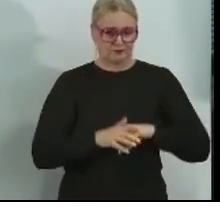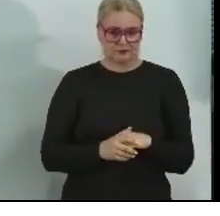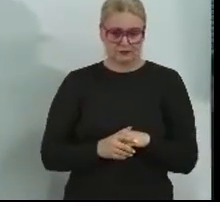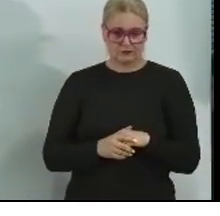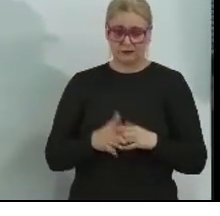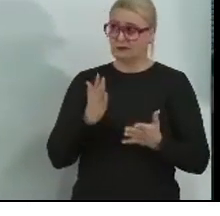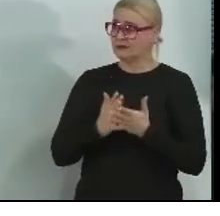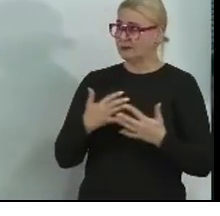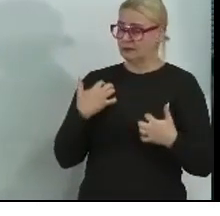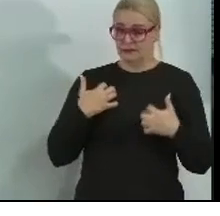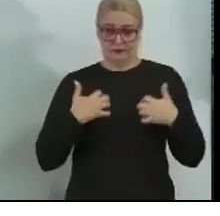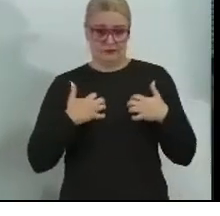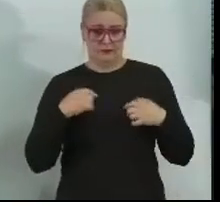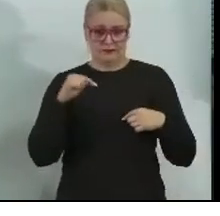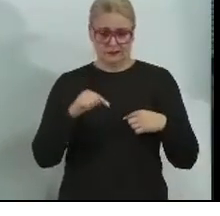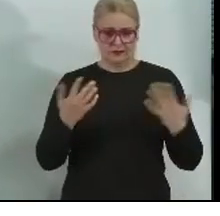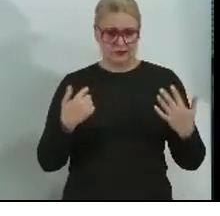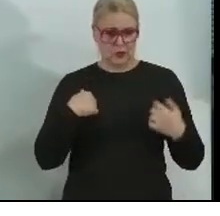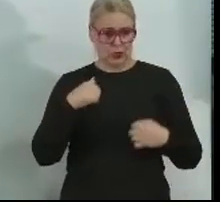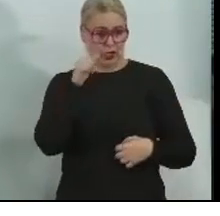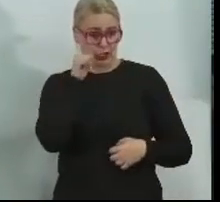At a certain point you have to say, well, like we need to stop.